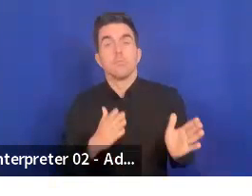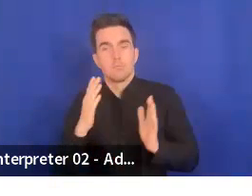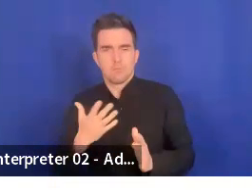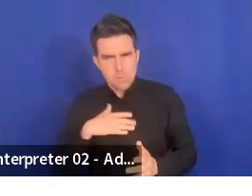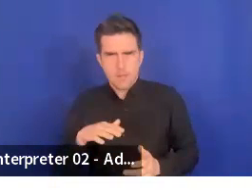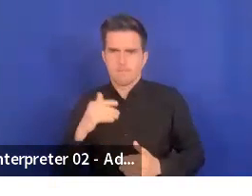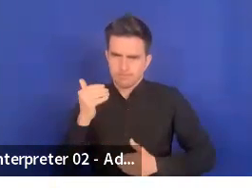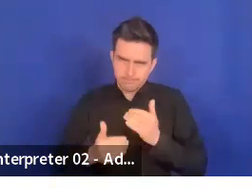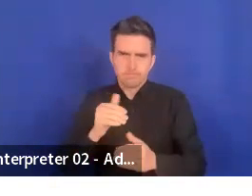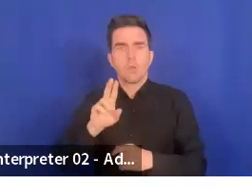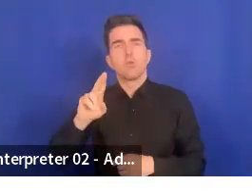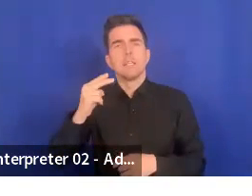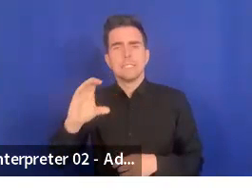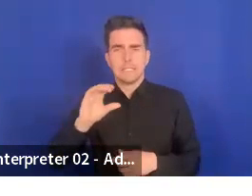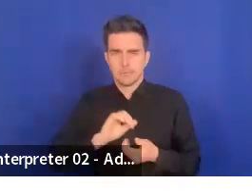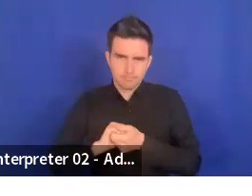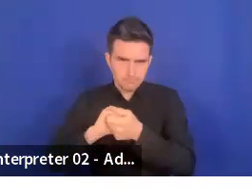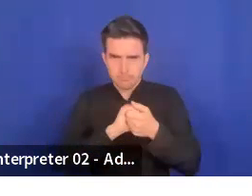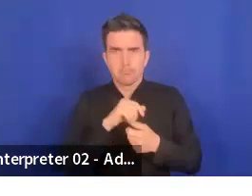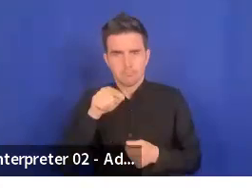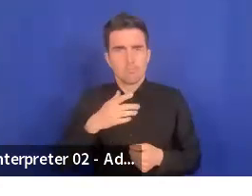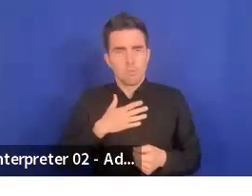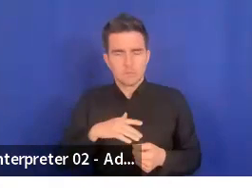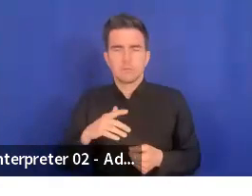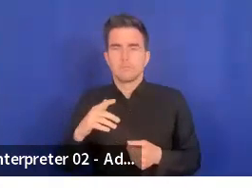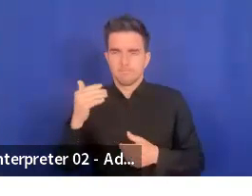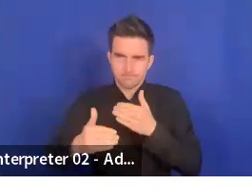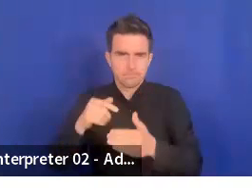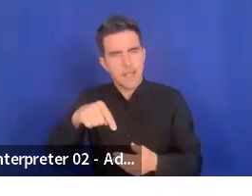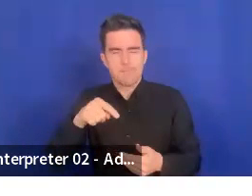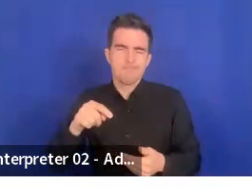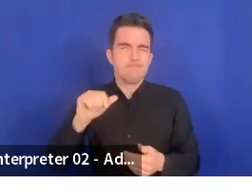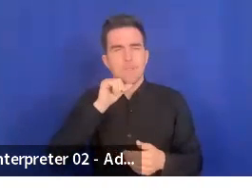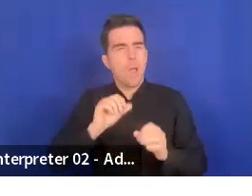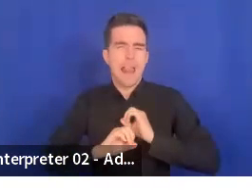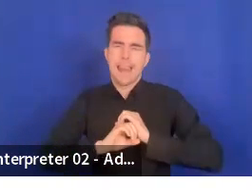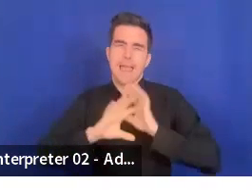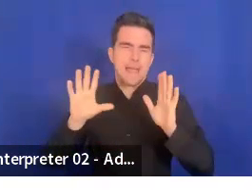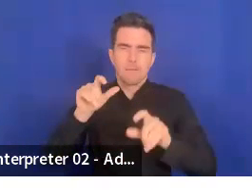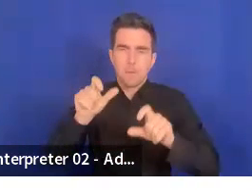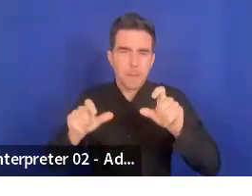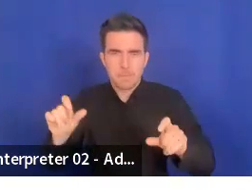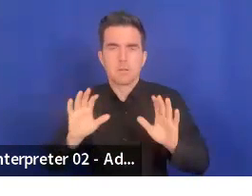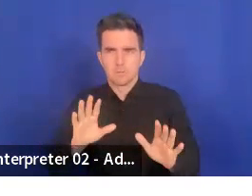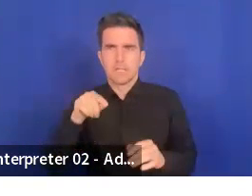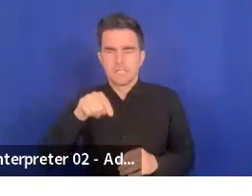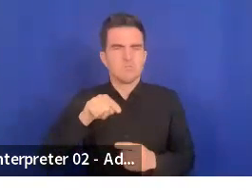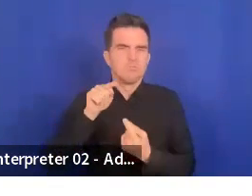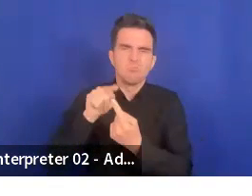people, but it is really about the fact that governments can't do this alone, we as advocates